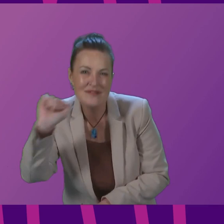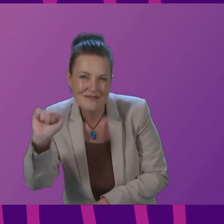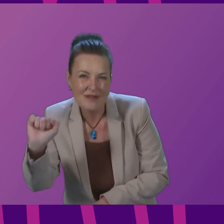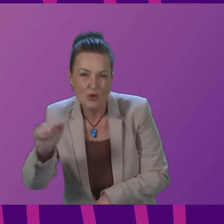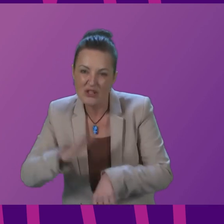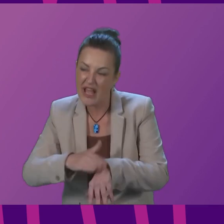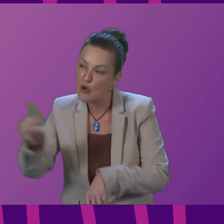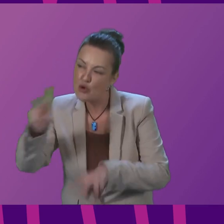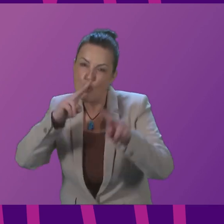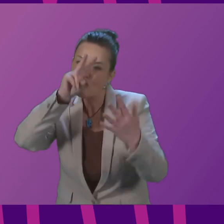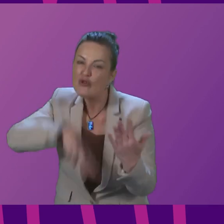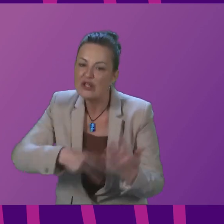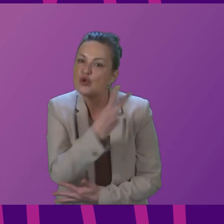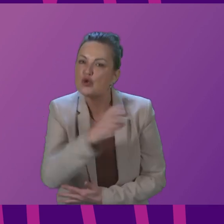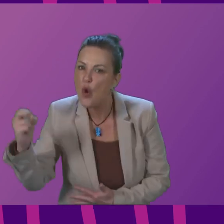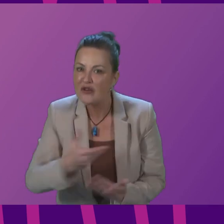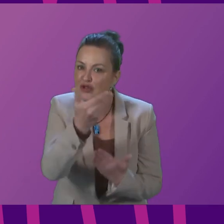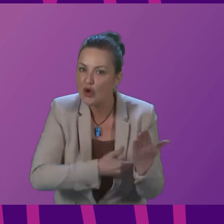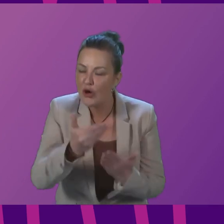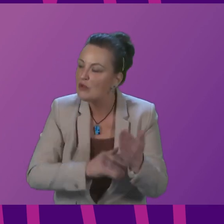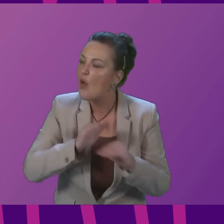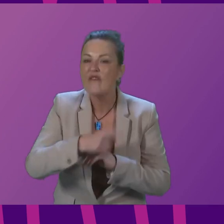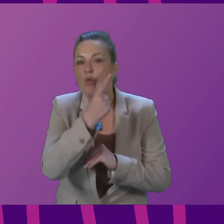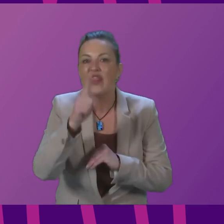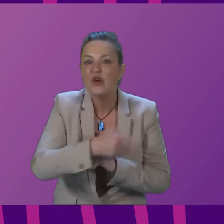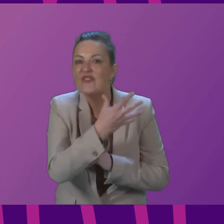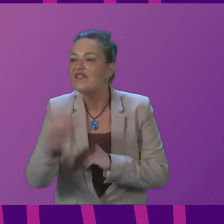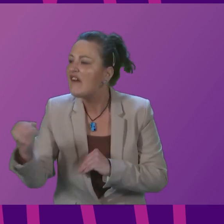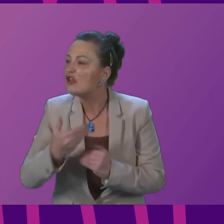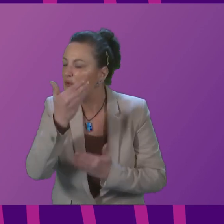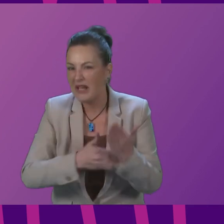1,500 pages—that are published on the Scottish Government’s website.